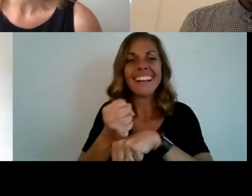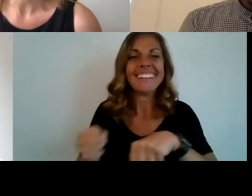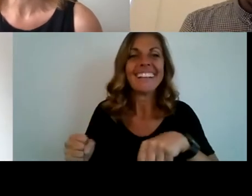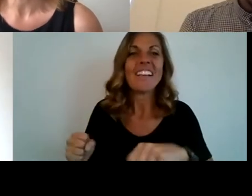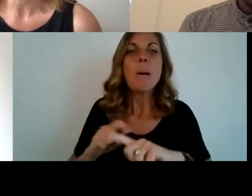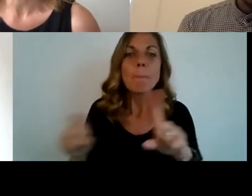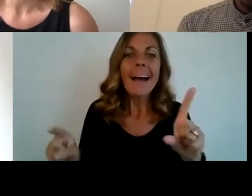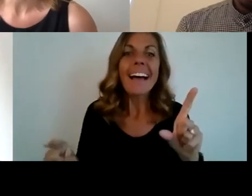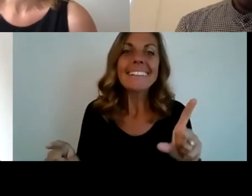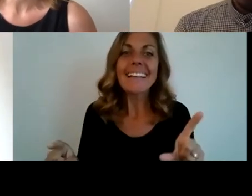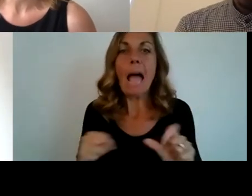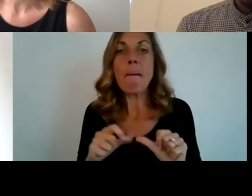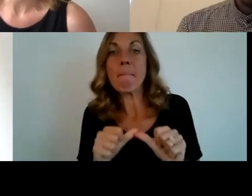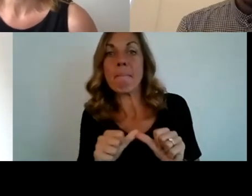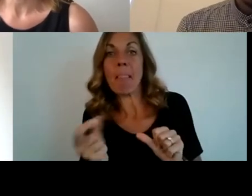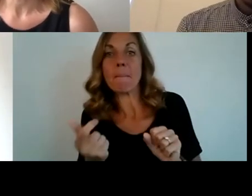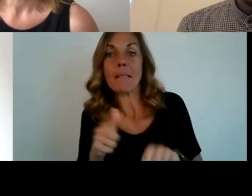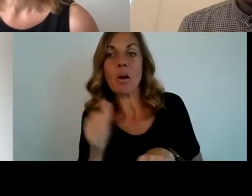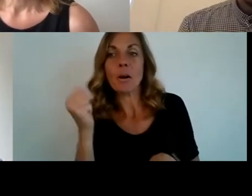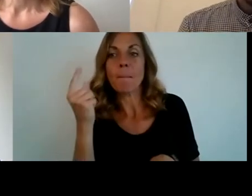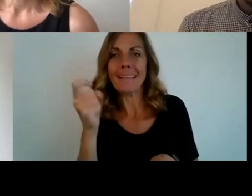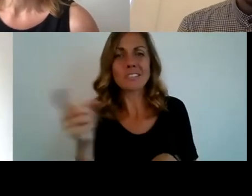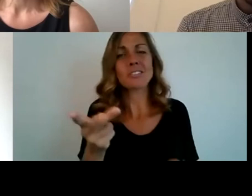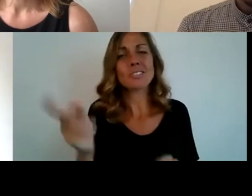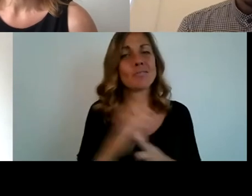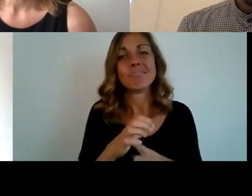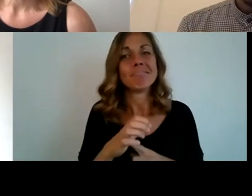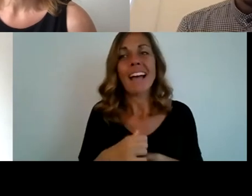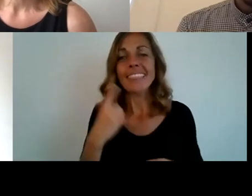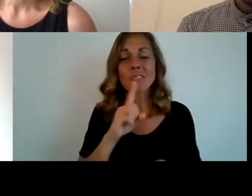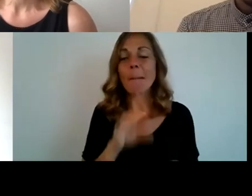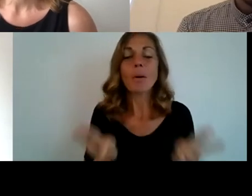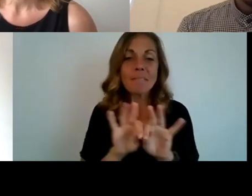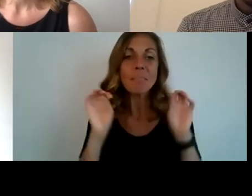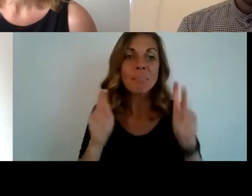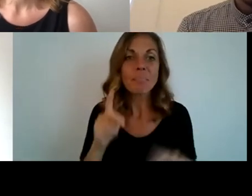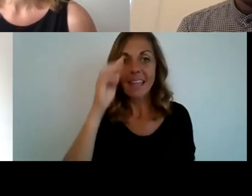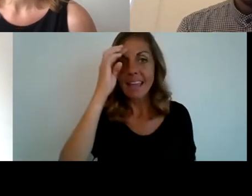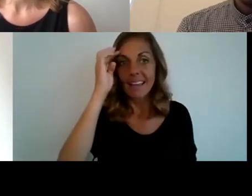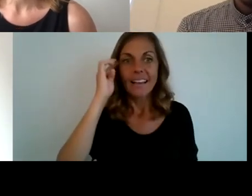because you're awesome and I think this is really important. So, if you could just say